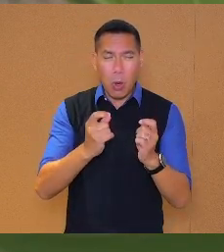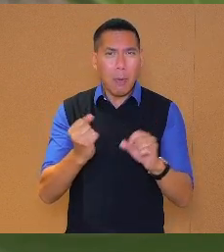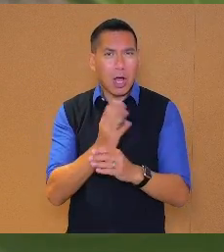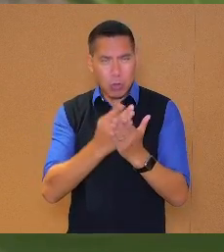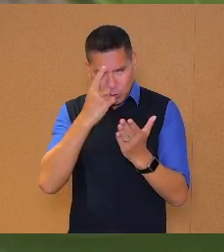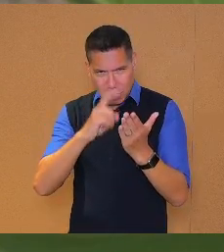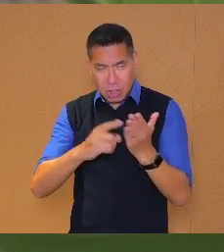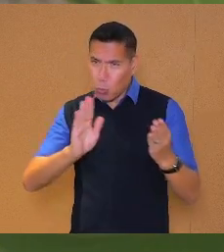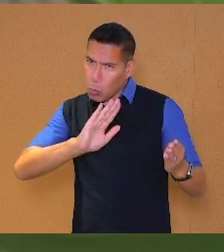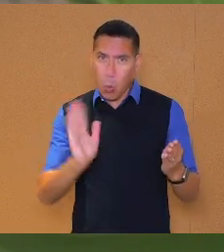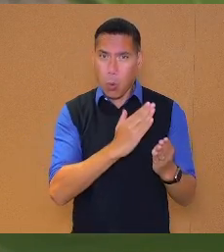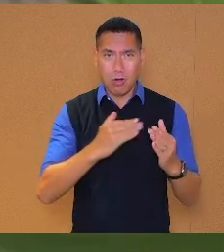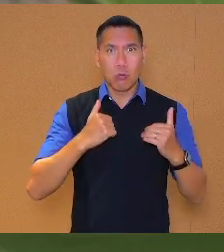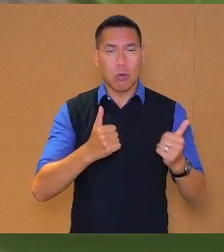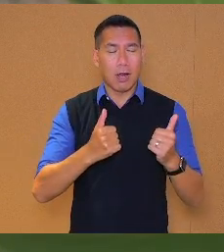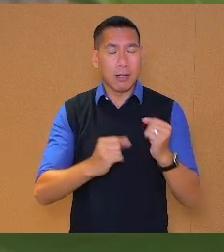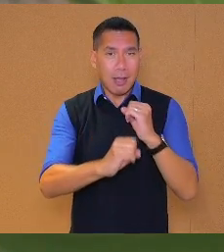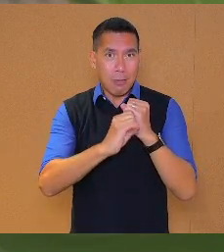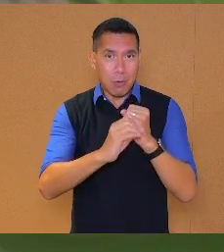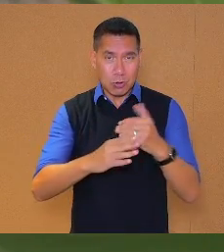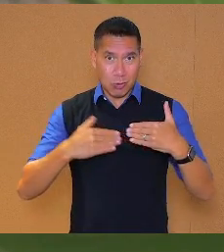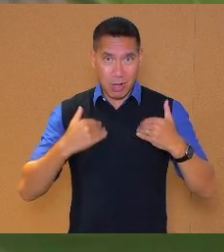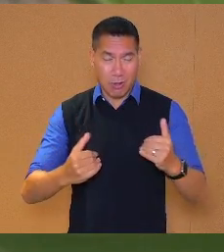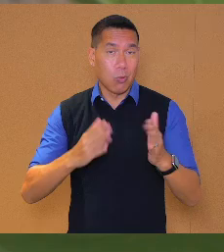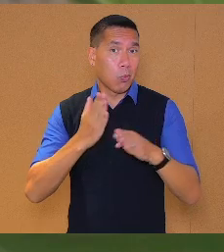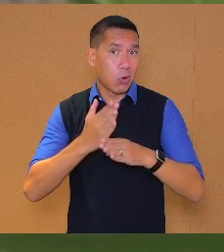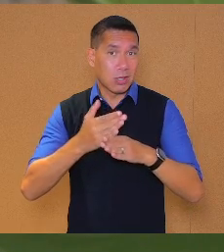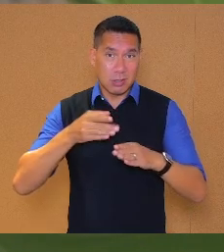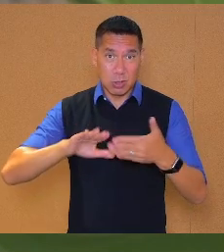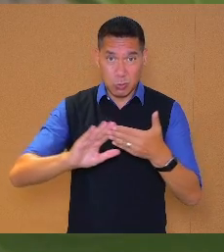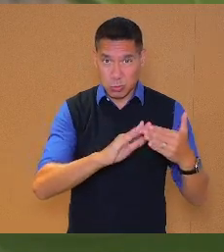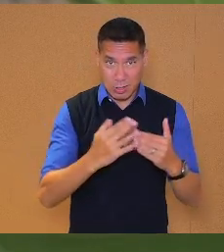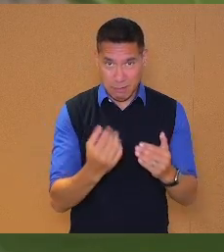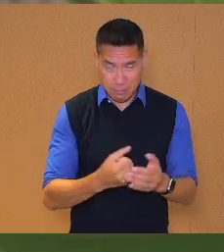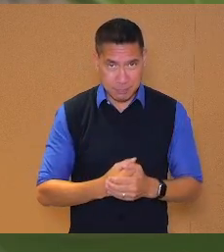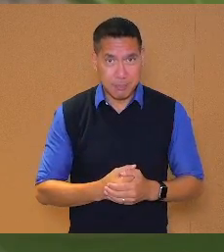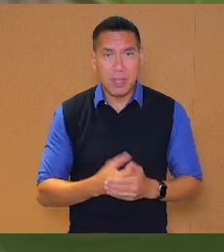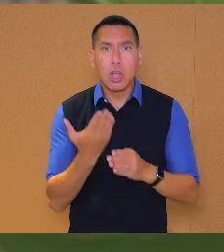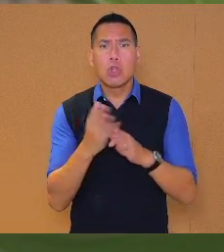we are recognising all of the great health promotion work happening in the community. New award categories were